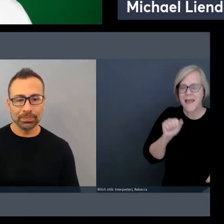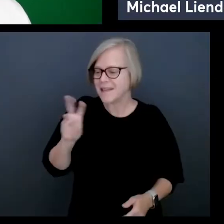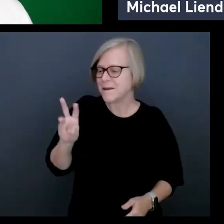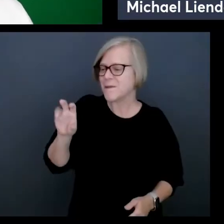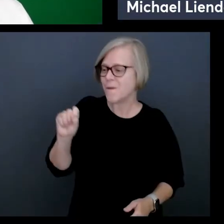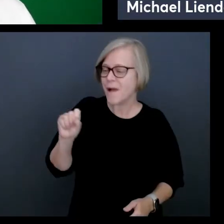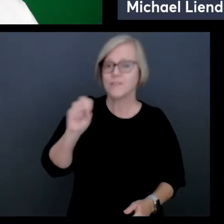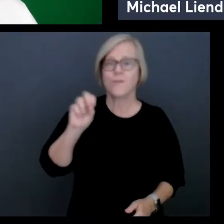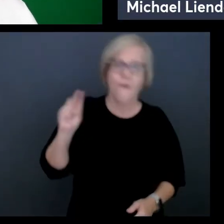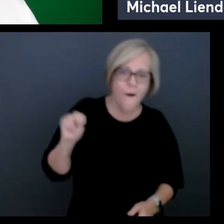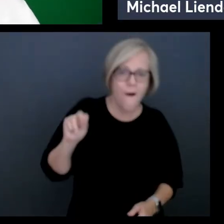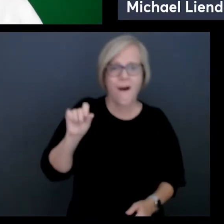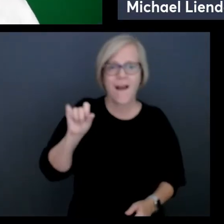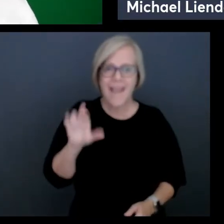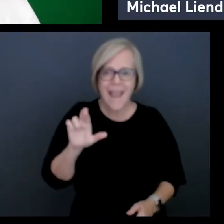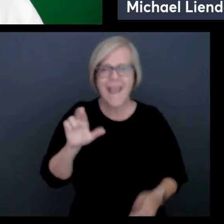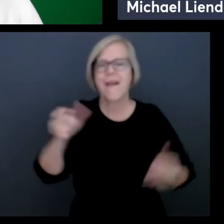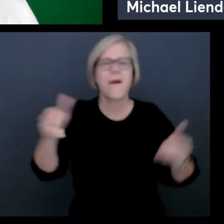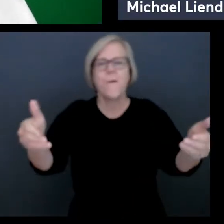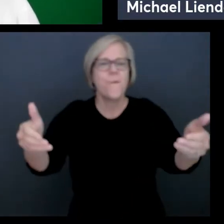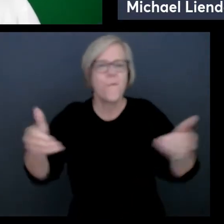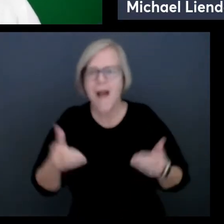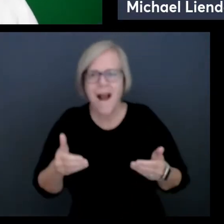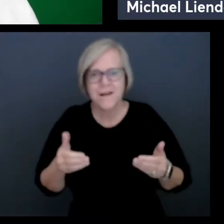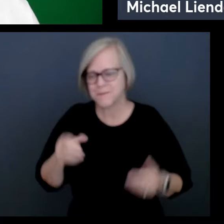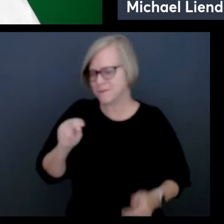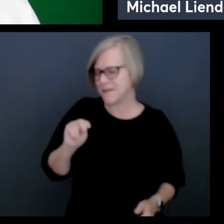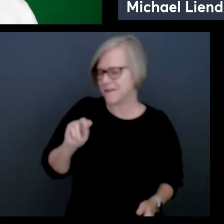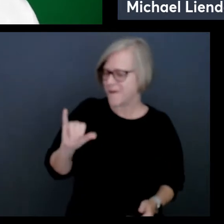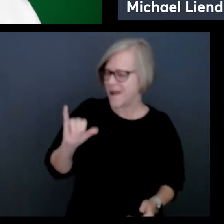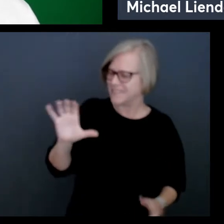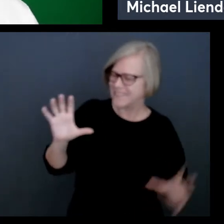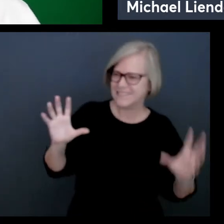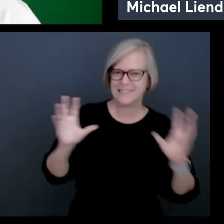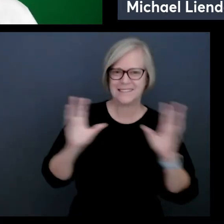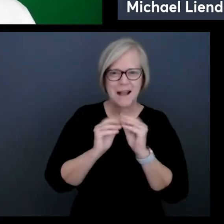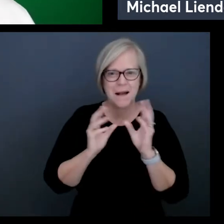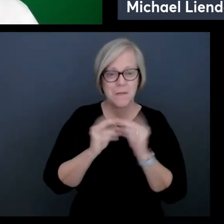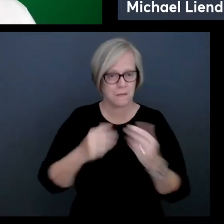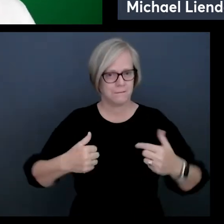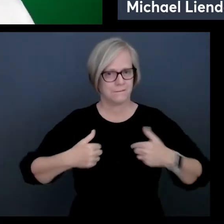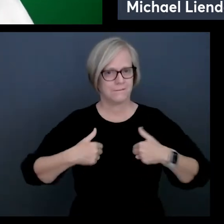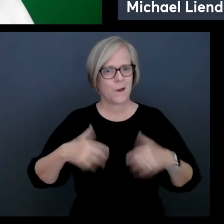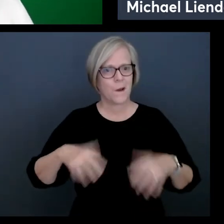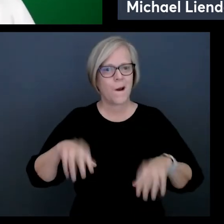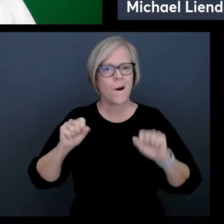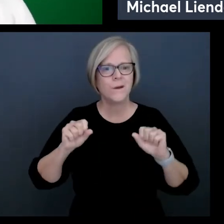Hello and welcome to "AWS On Air" and welcome to the NYC Summit.